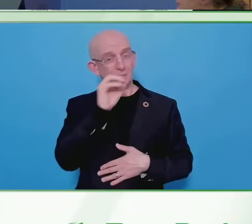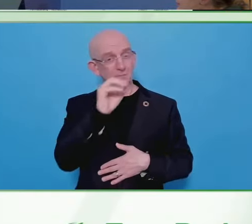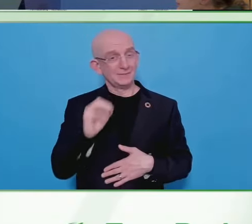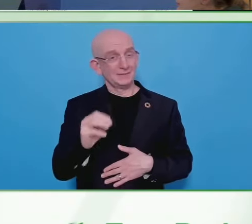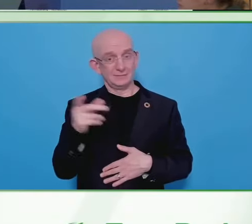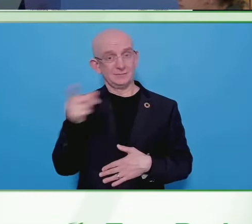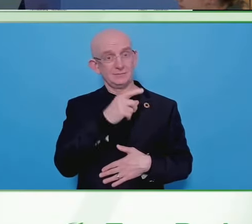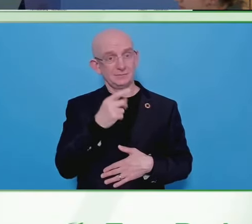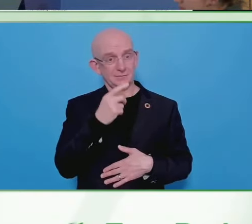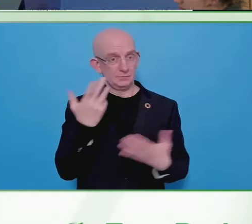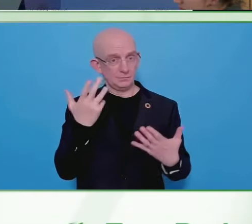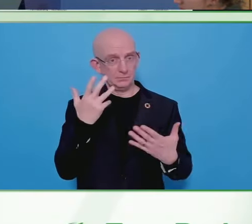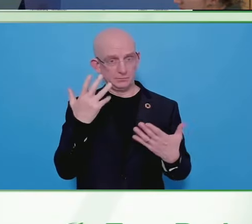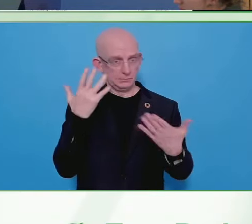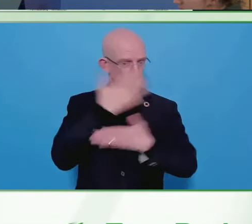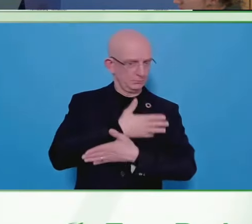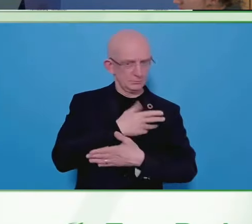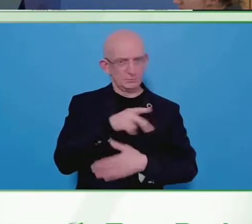I have to tell you I part of this.